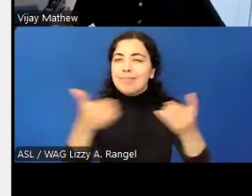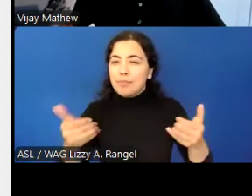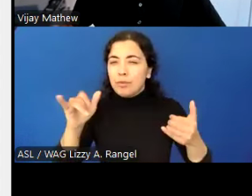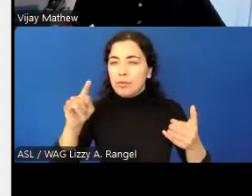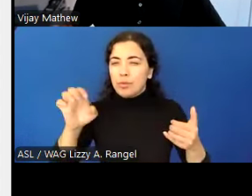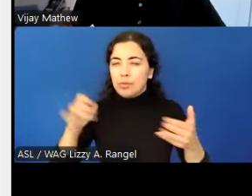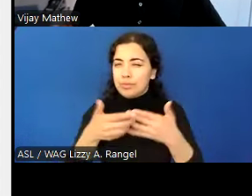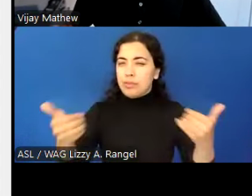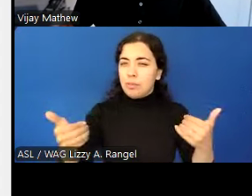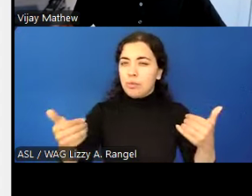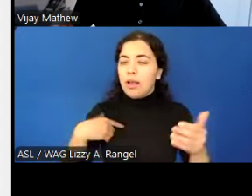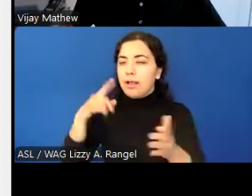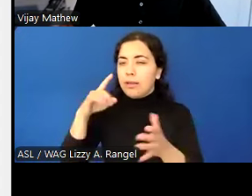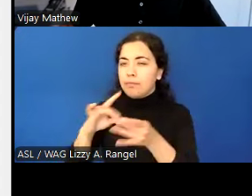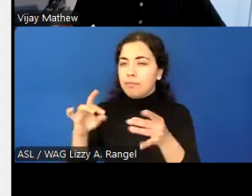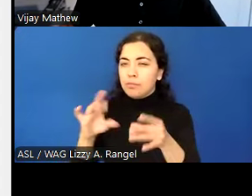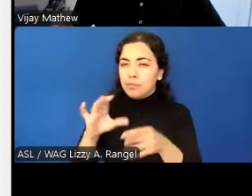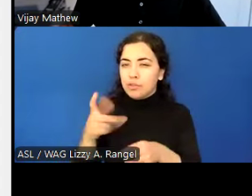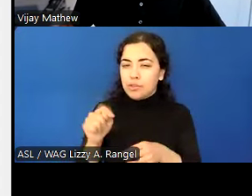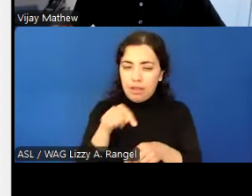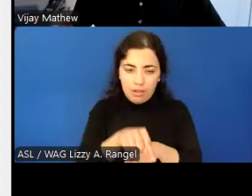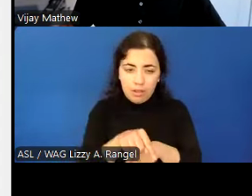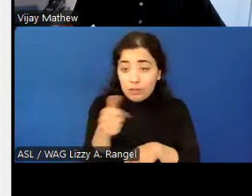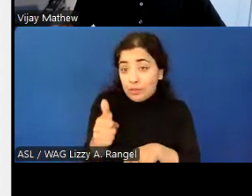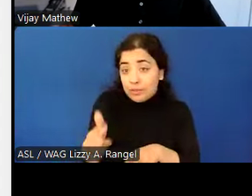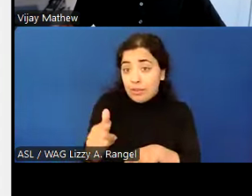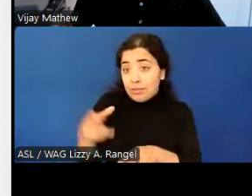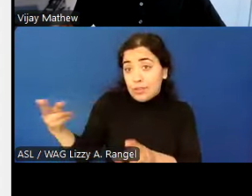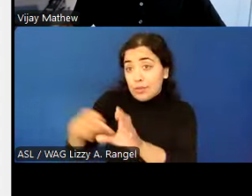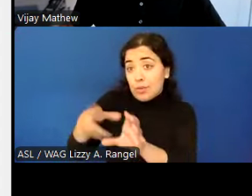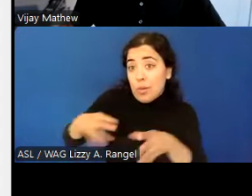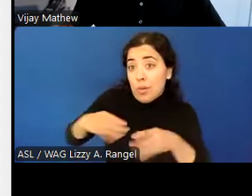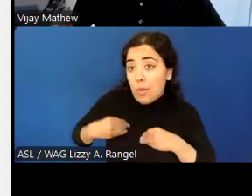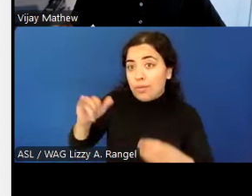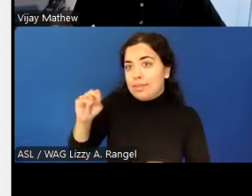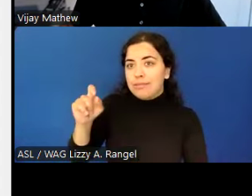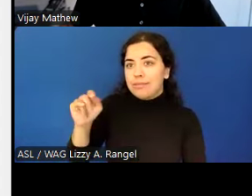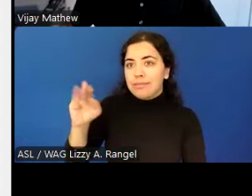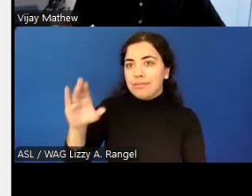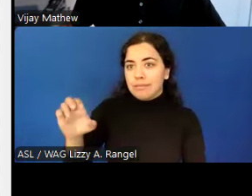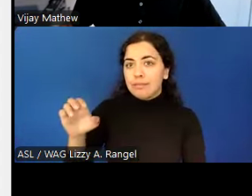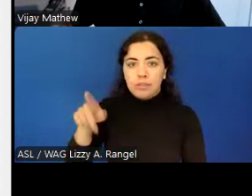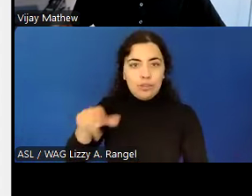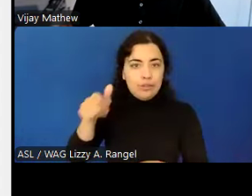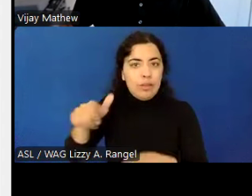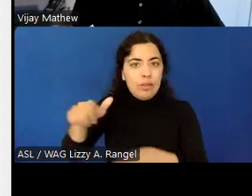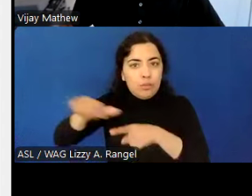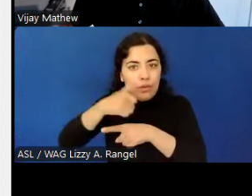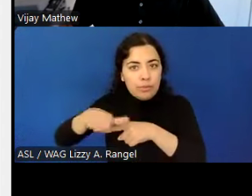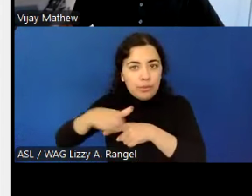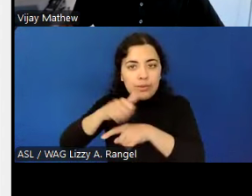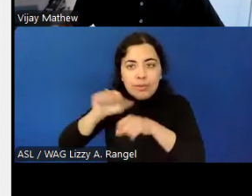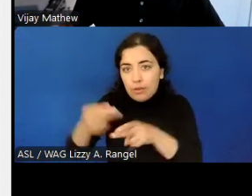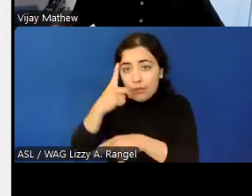and before, you can join your own instance. And practice and actually use it for your own events.